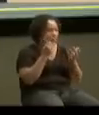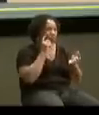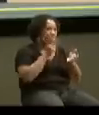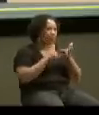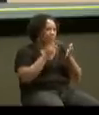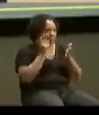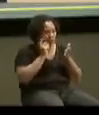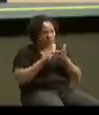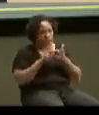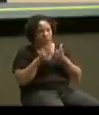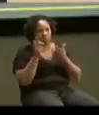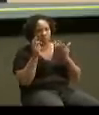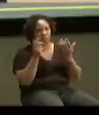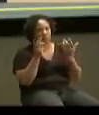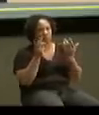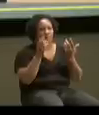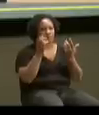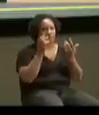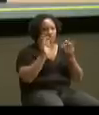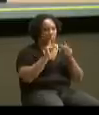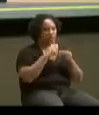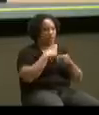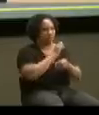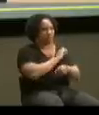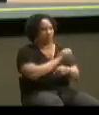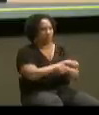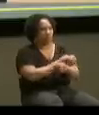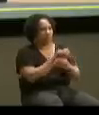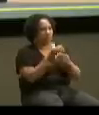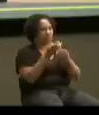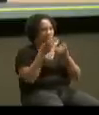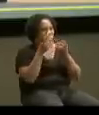YOU YOURSELF CAN RECOGNIZE WHERE YOU HAVE ENERGY EFFICIENCIES